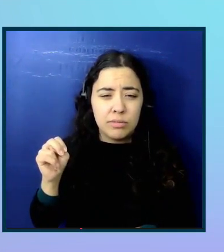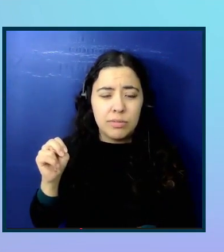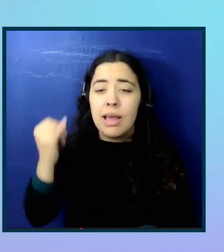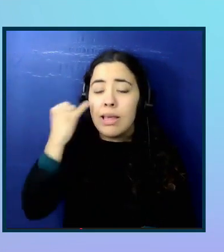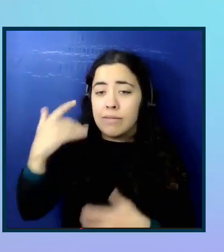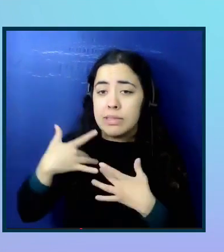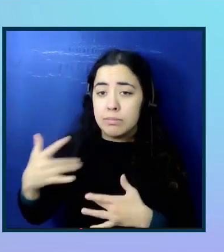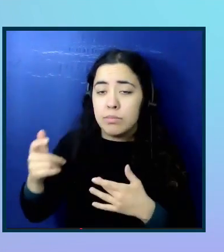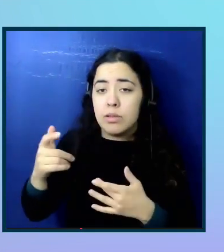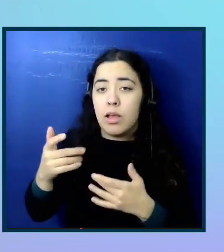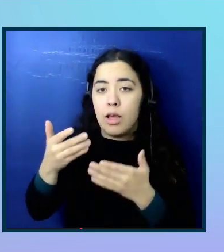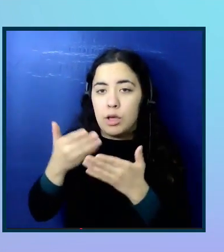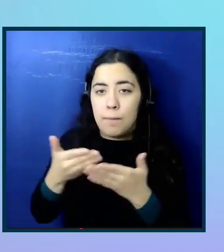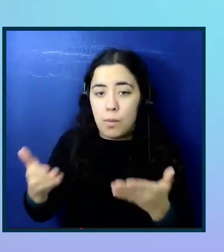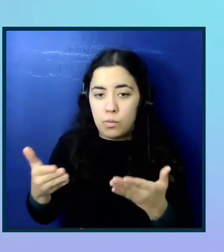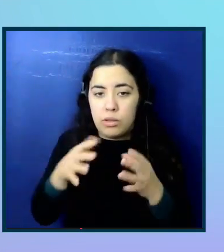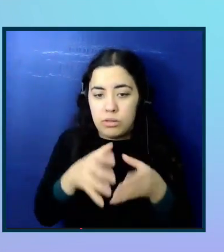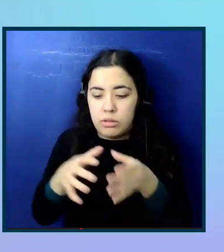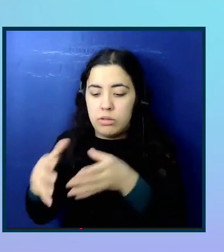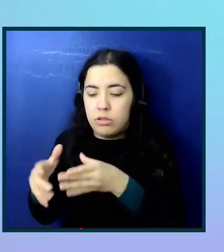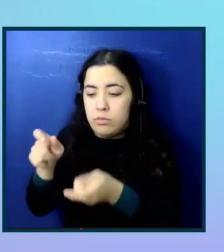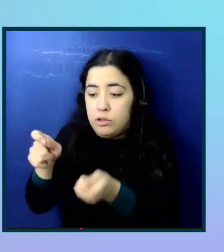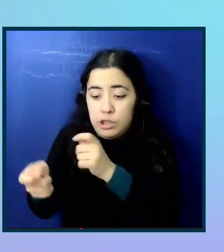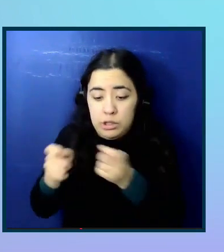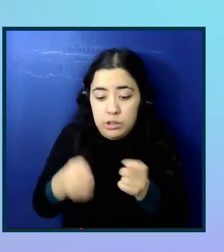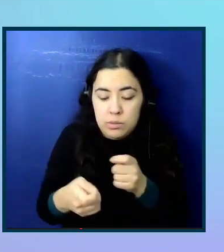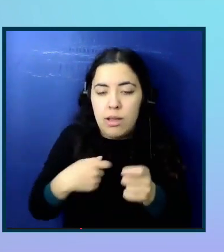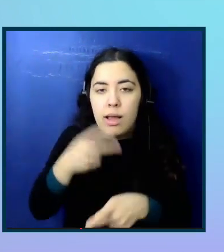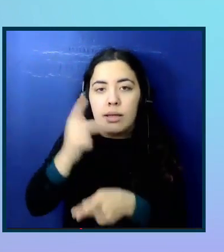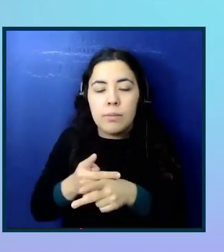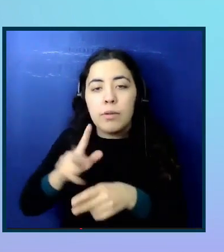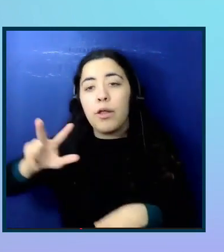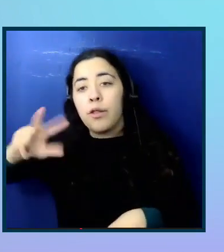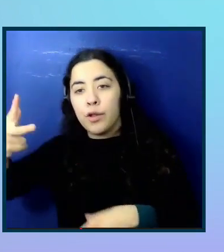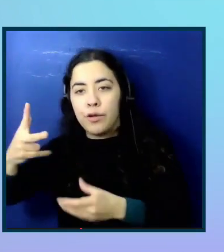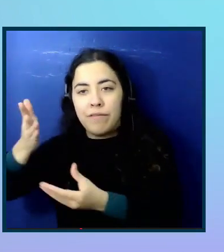I will keep it in the thread file for archive and safekeeping. But most of the time